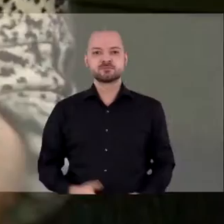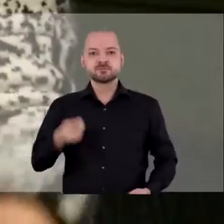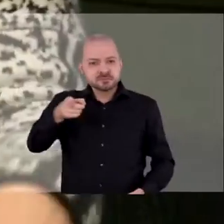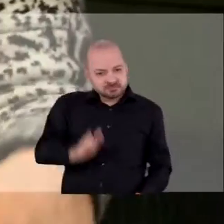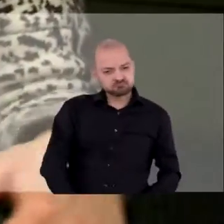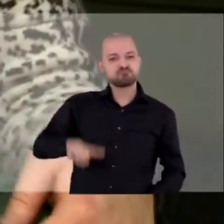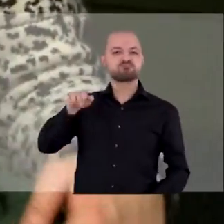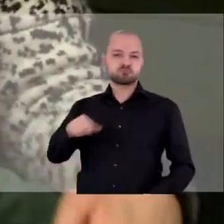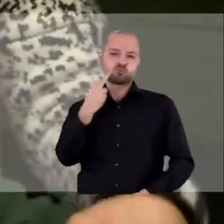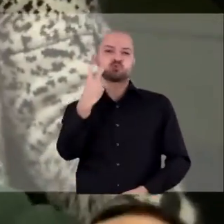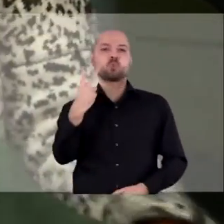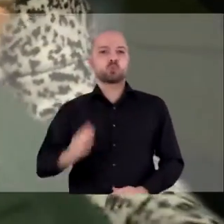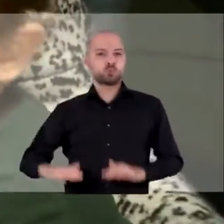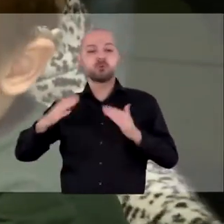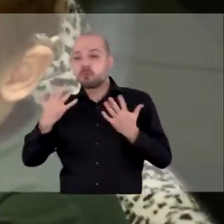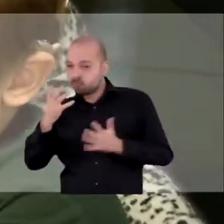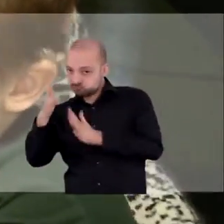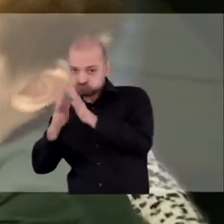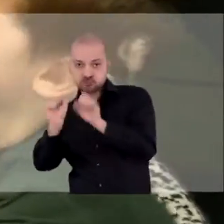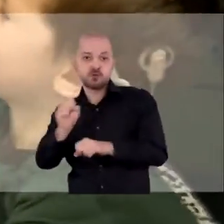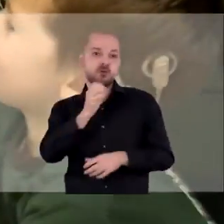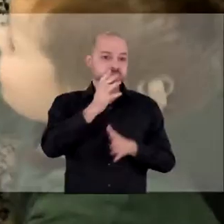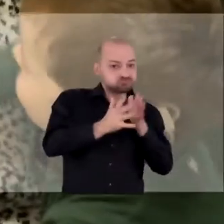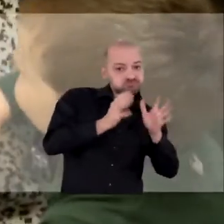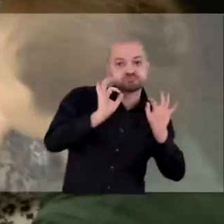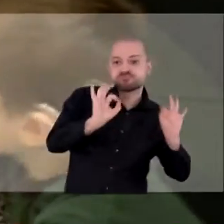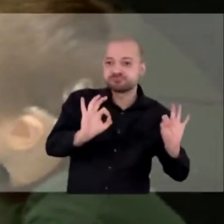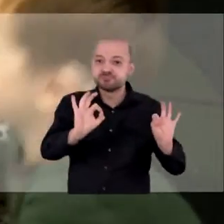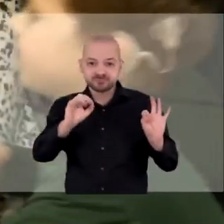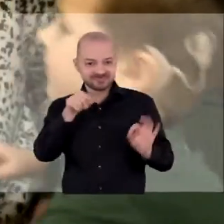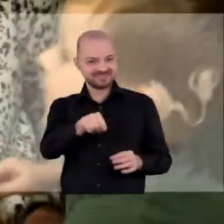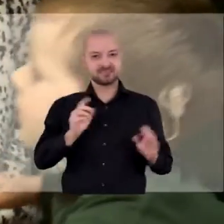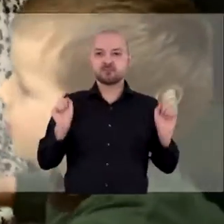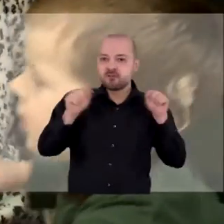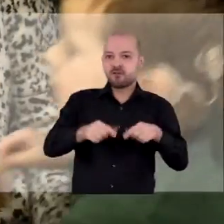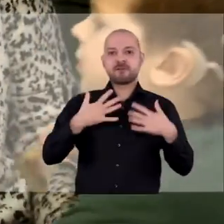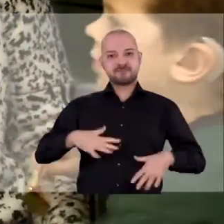Theo is growing up bilingually, but he also has a good grasp of sign language and can use it well.